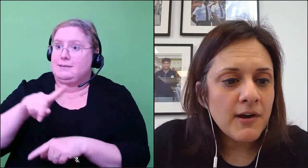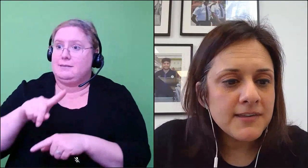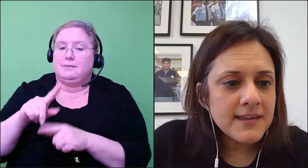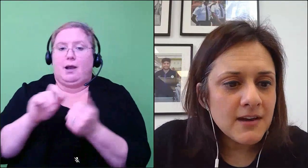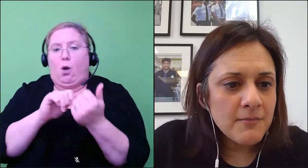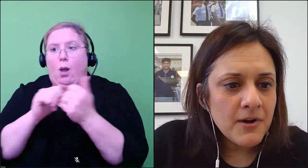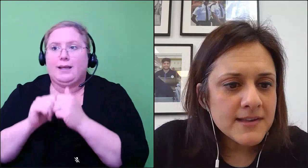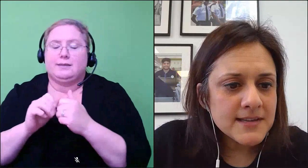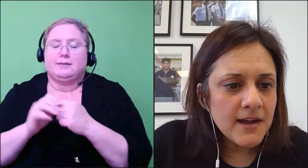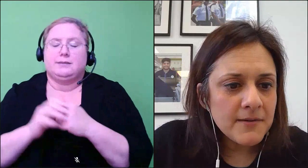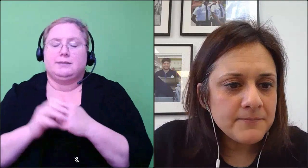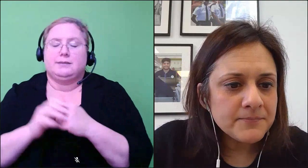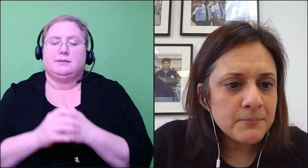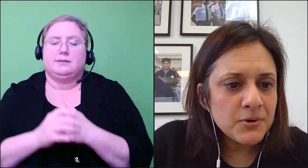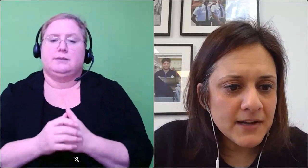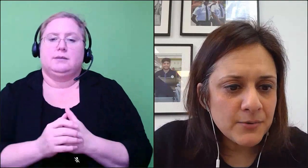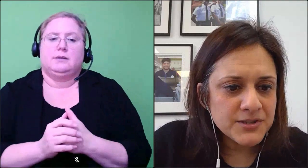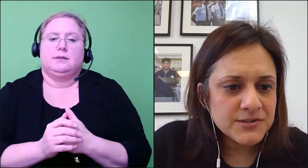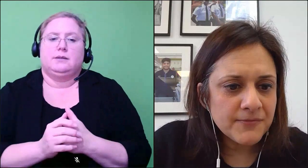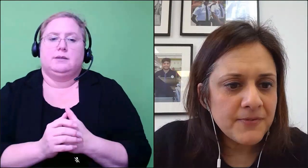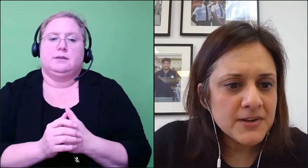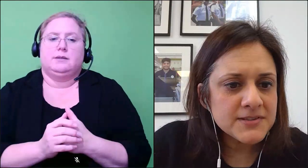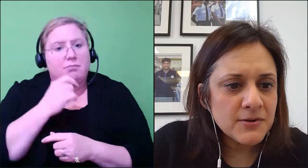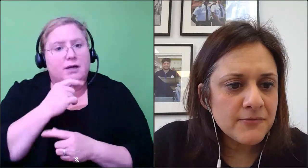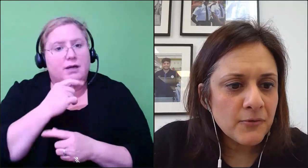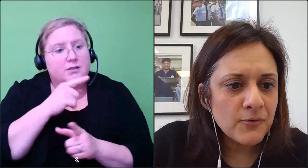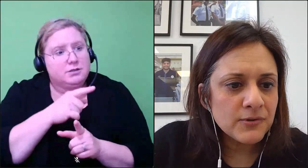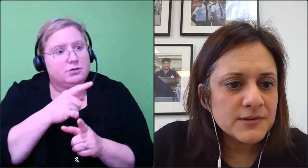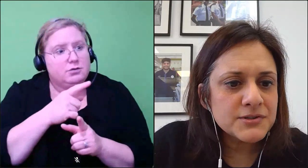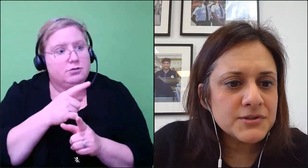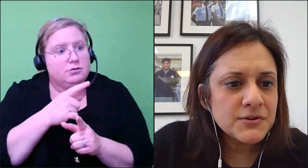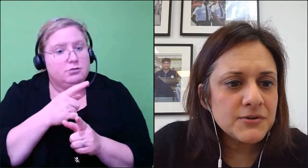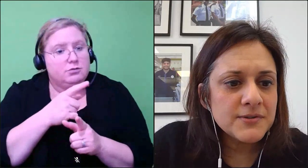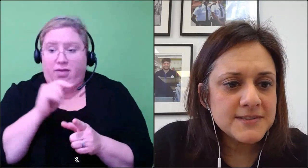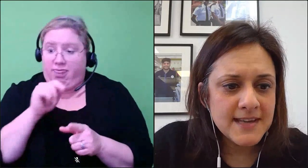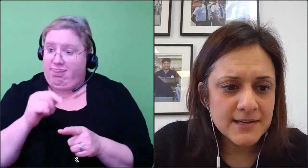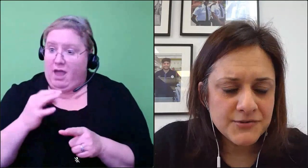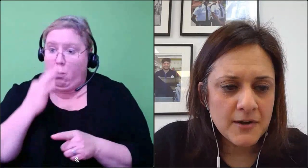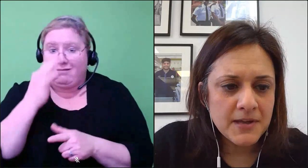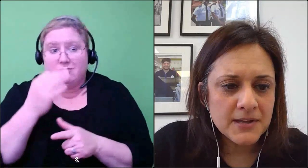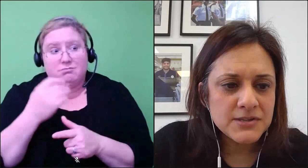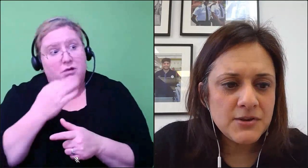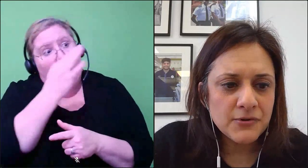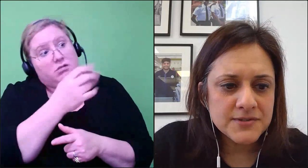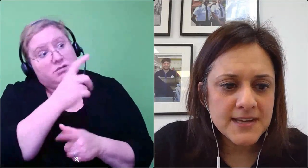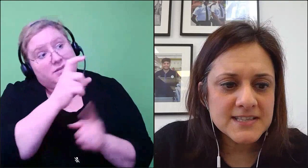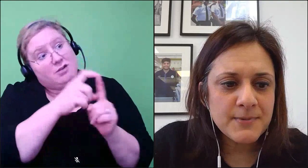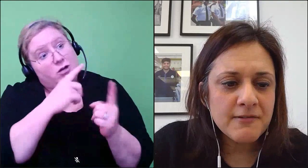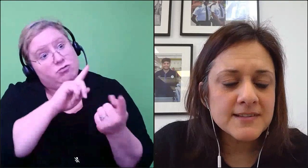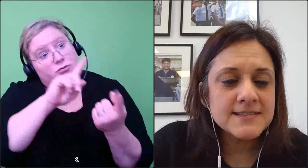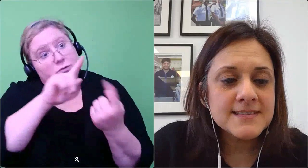So I think I might put that question first of all to Deirdre because you've got experience